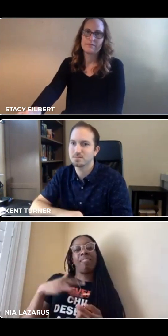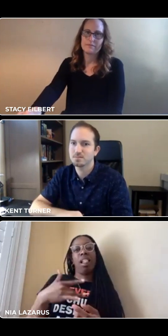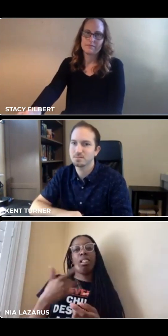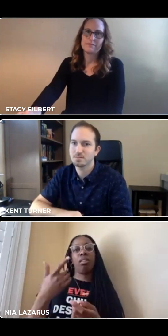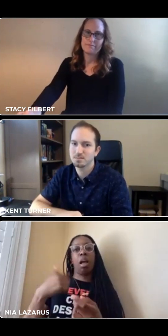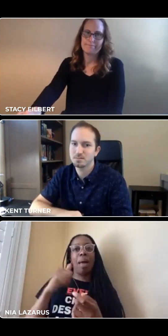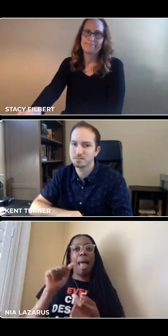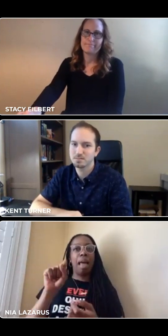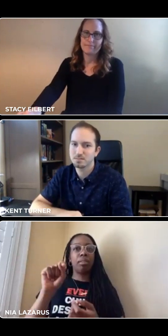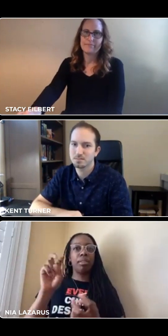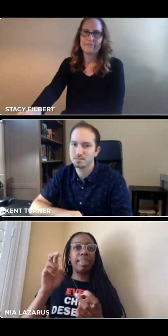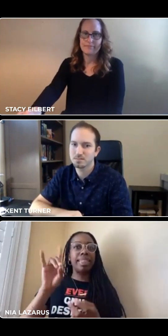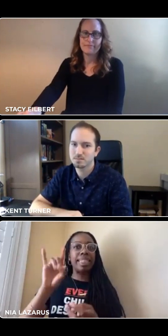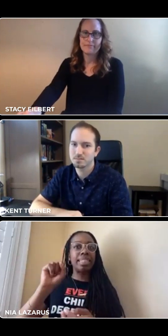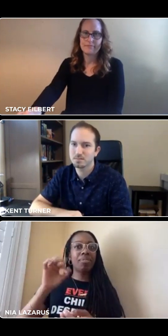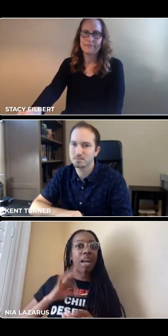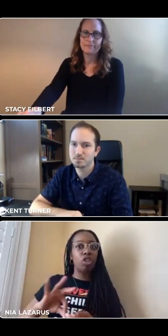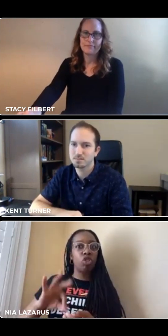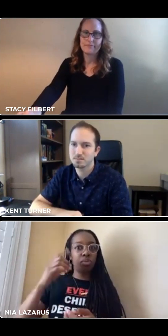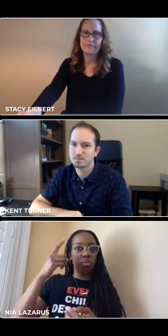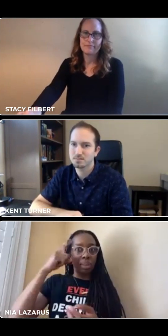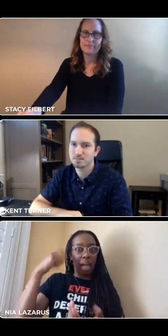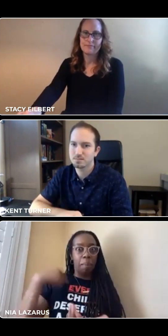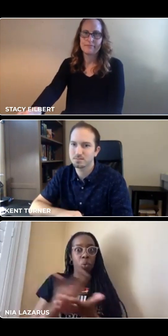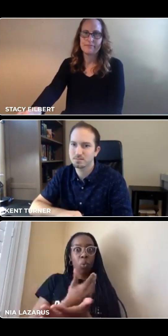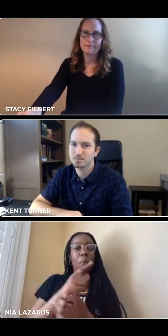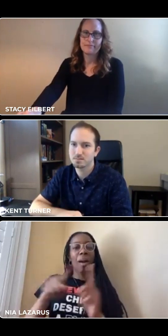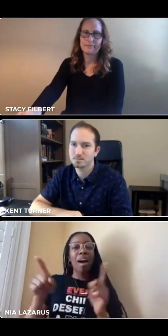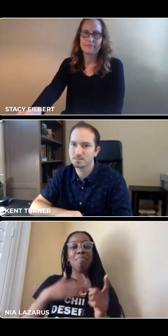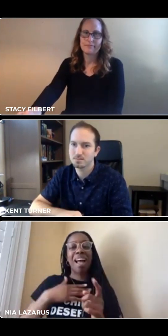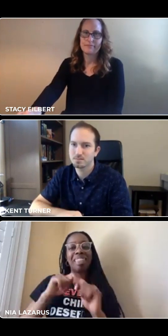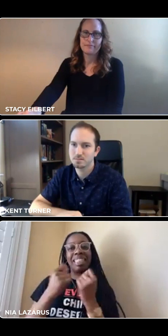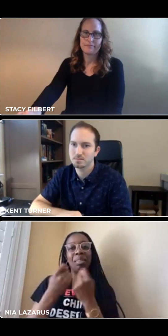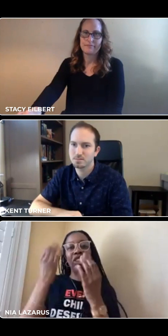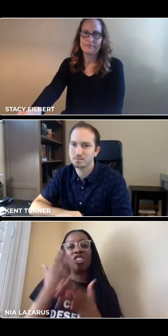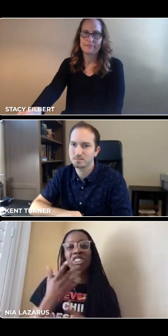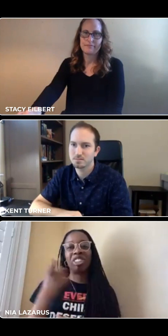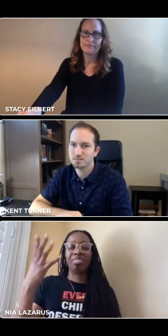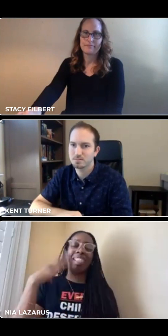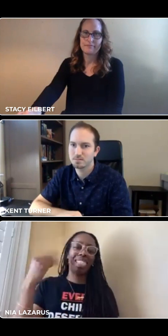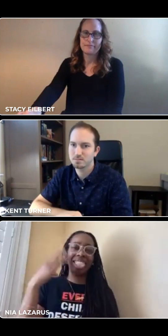thing. It's a new situation for us all. And, so there's no need to feel at a disadvantage